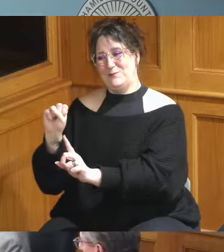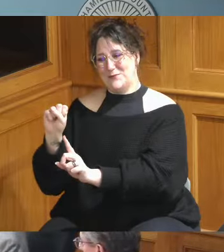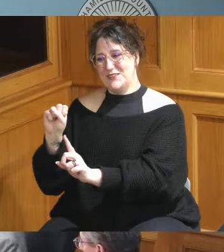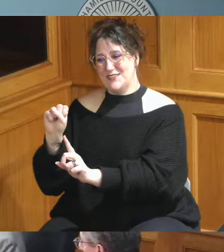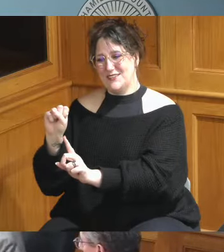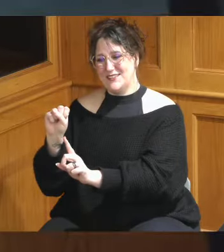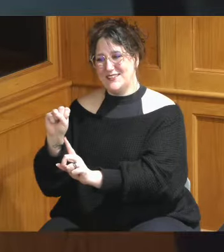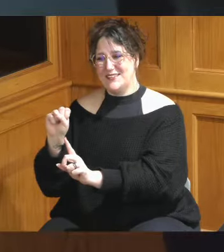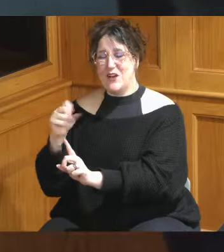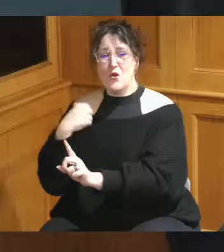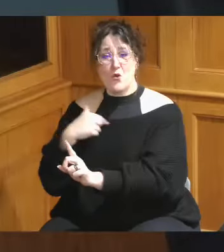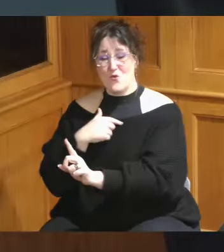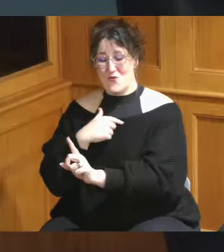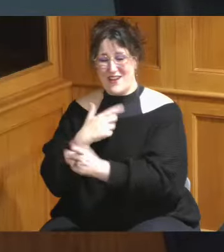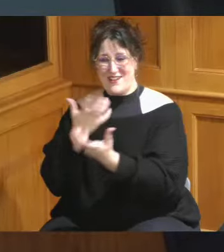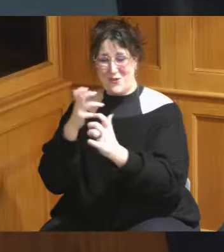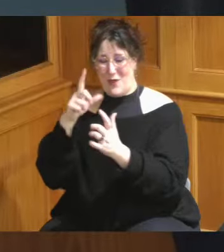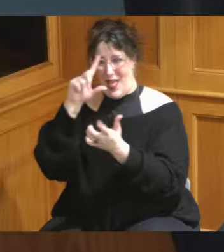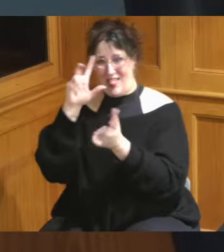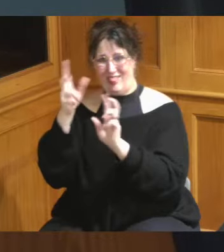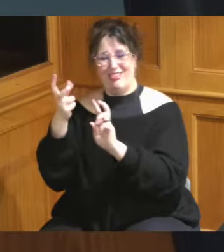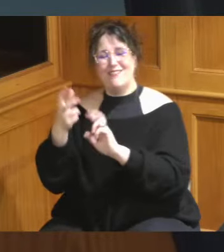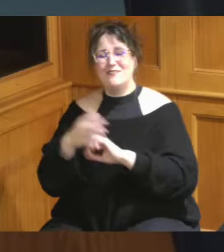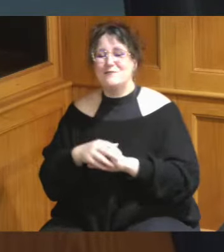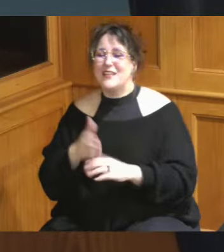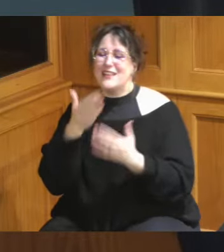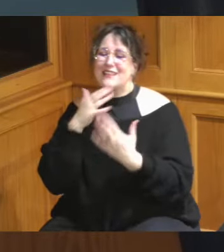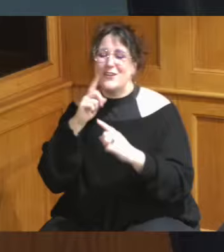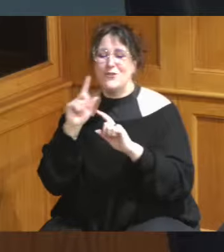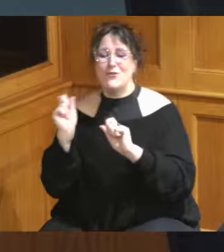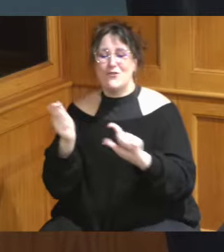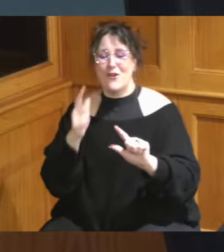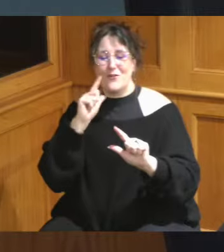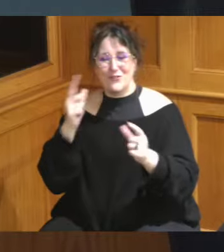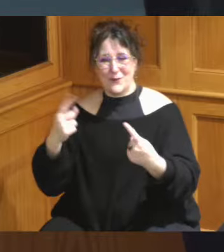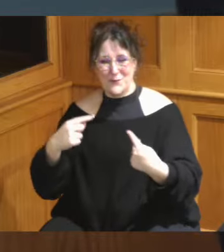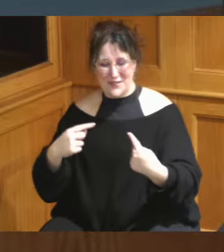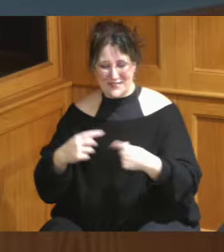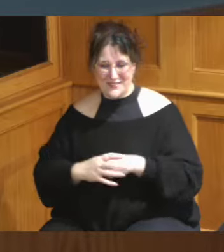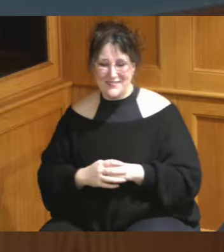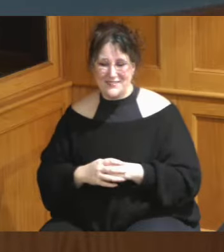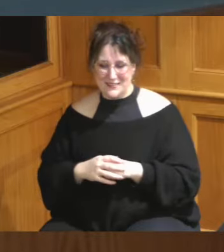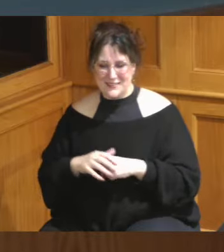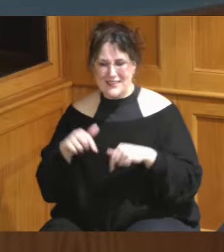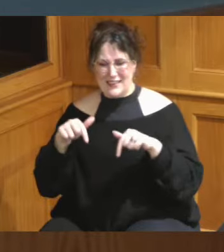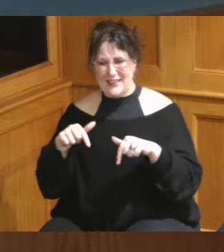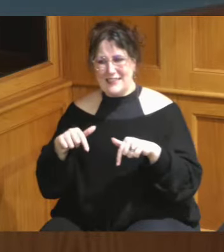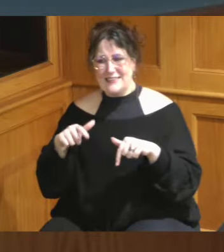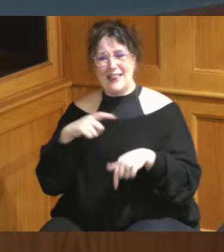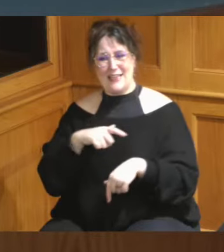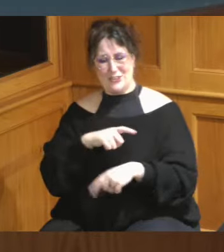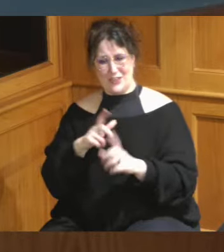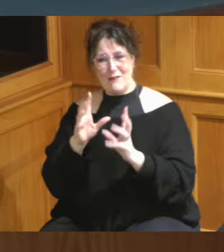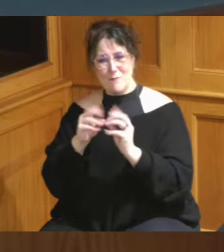so anyways, thank you all for being here. this is legislative meeting of the Hamilton County